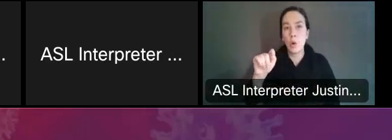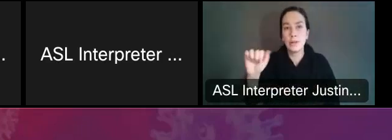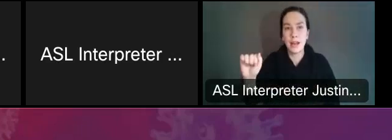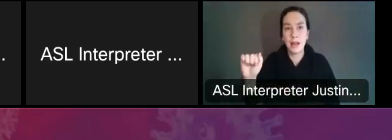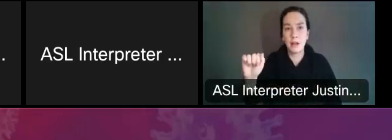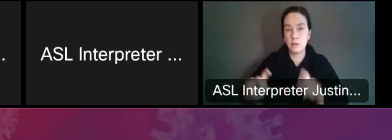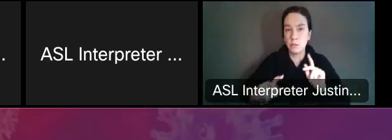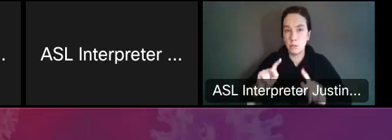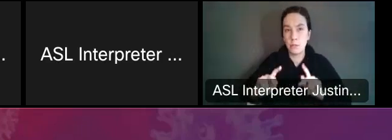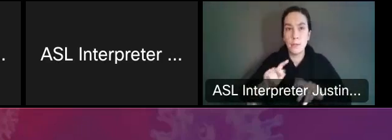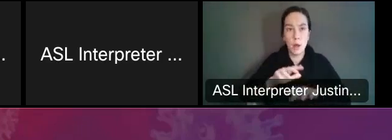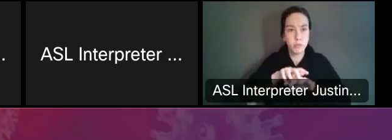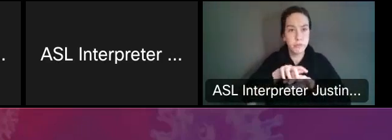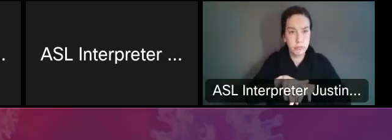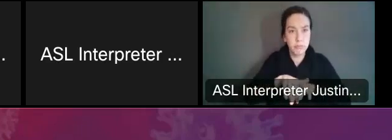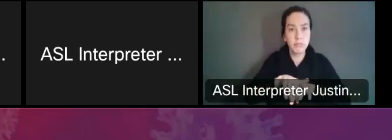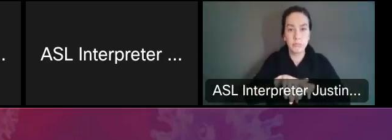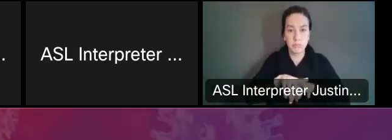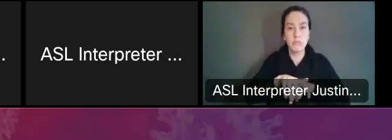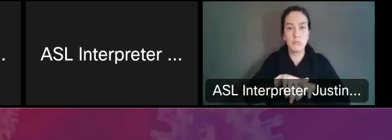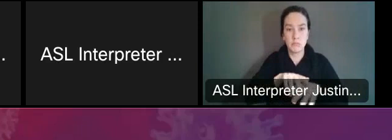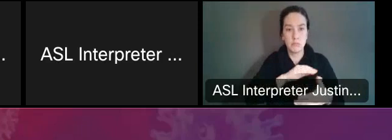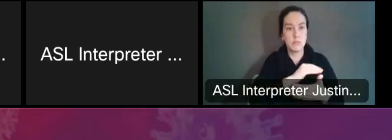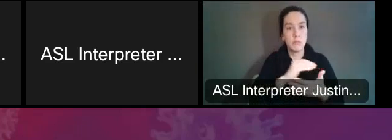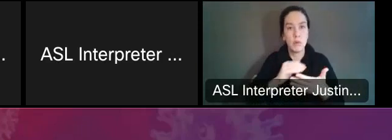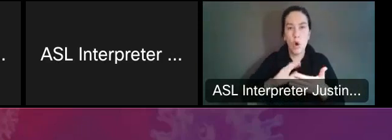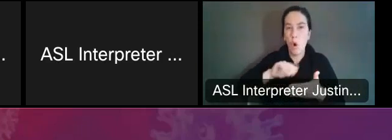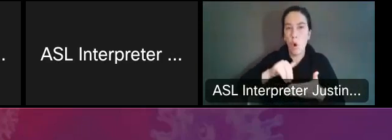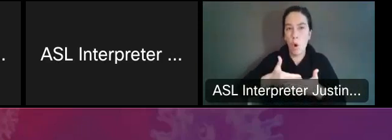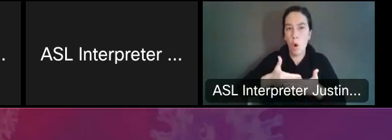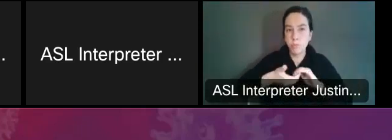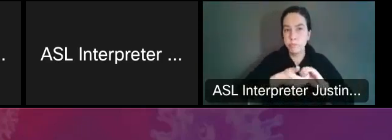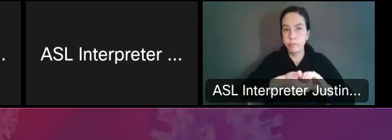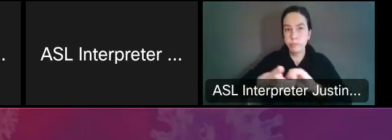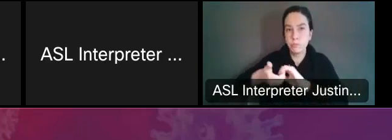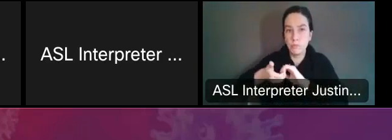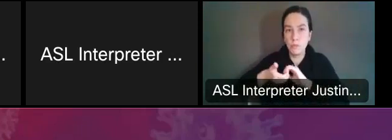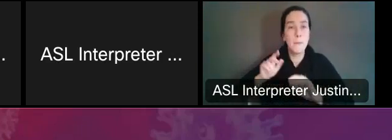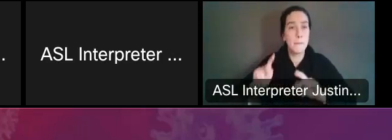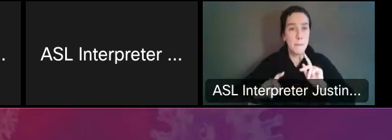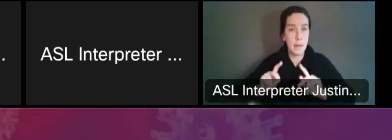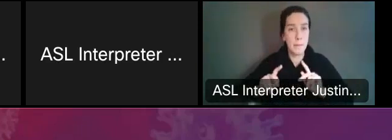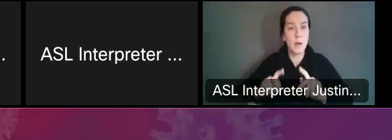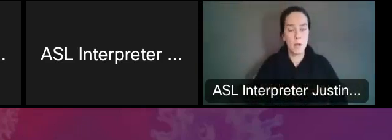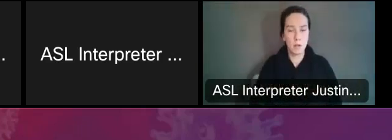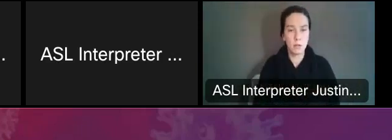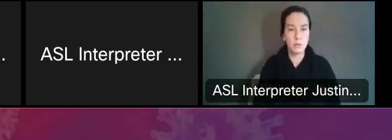Would you play the whole chunk and the other nations of people who also called this place home.